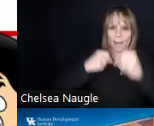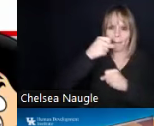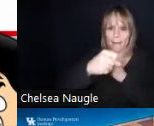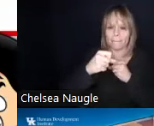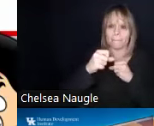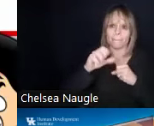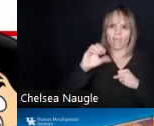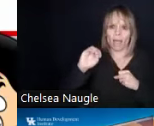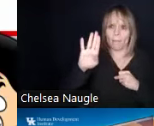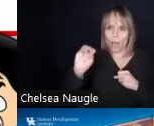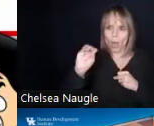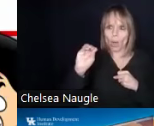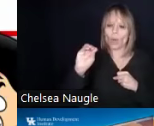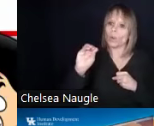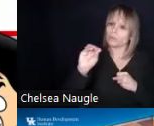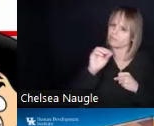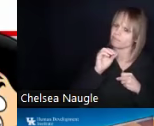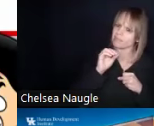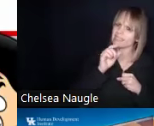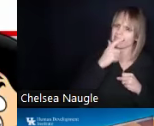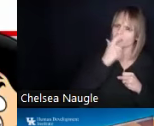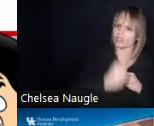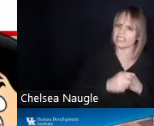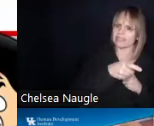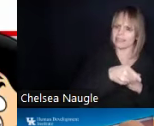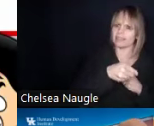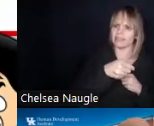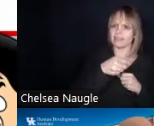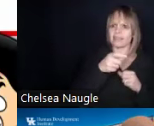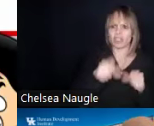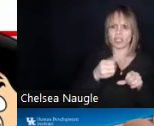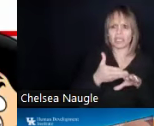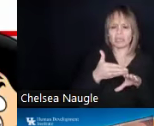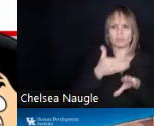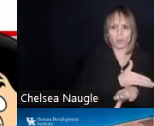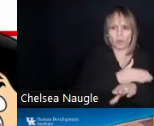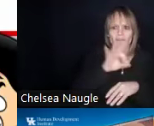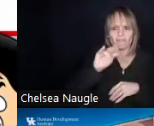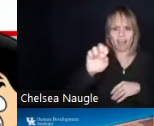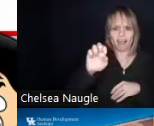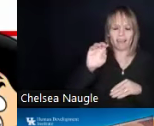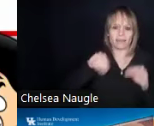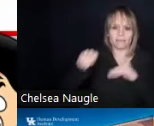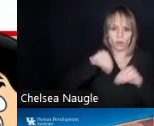skills more than gross motor skills. And so, uh, why exactly that is, you know, I' I'd like to dig deeper into. Um,